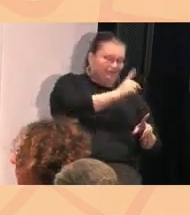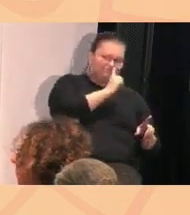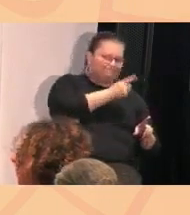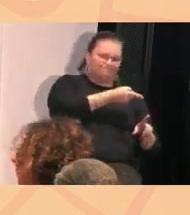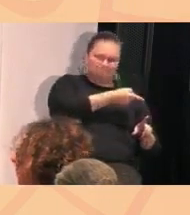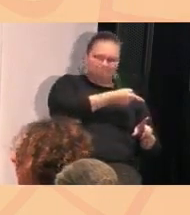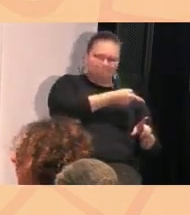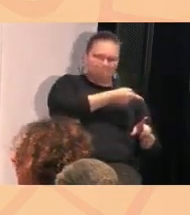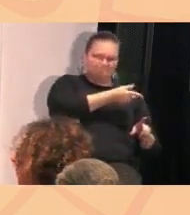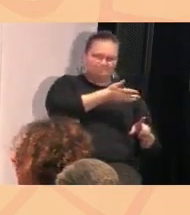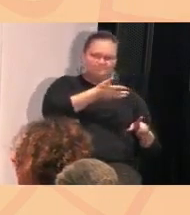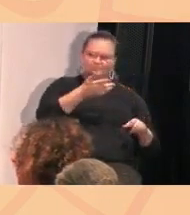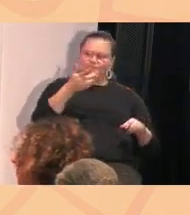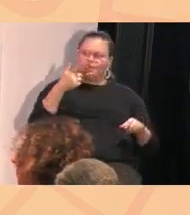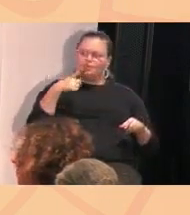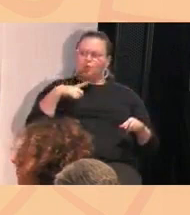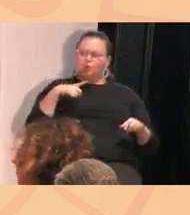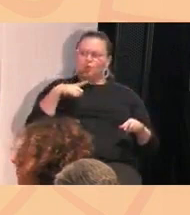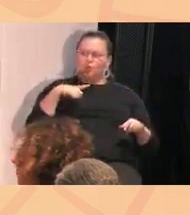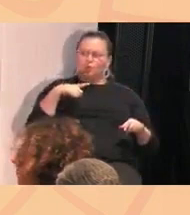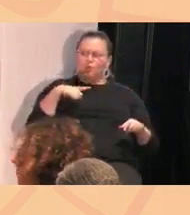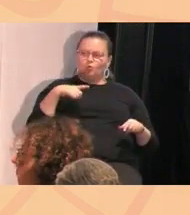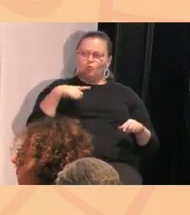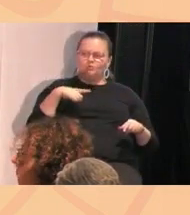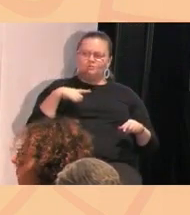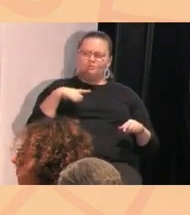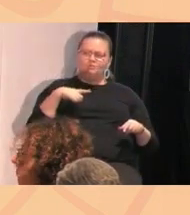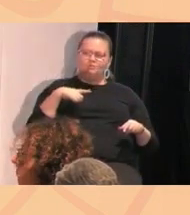And not being altogether successful for all of